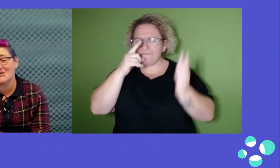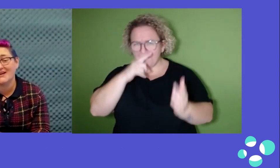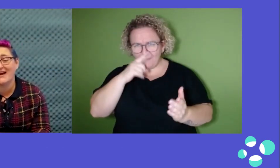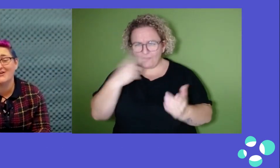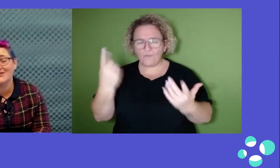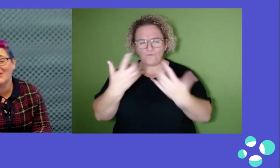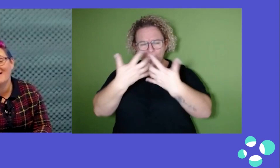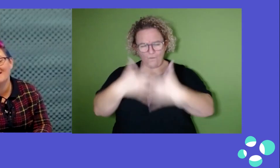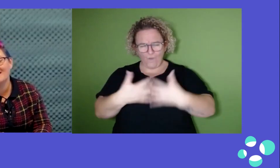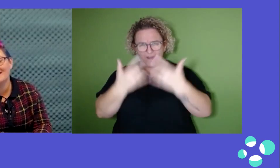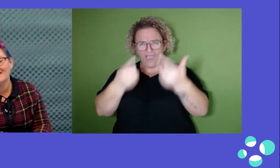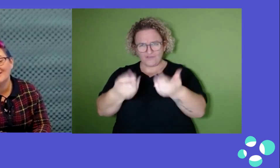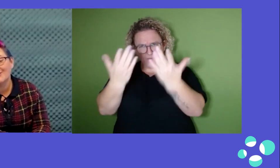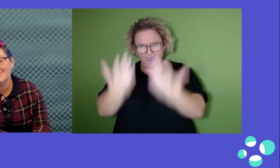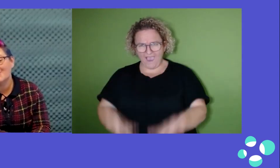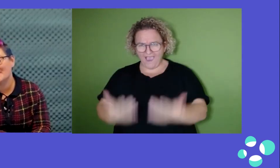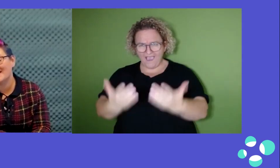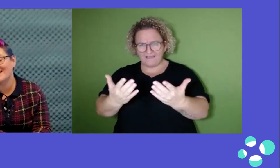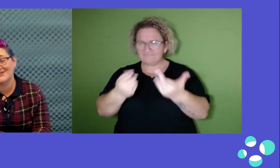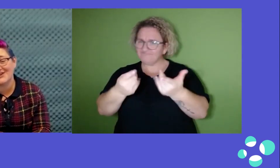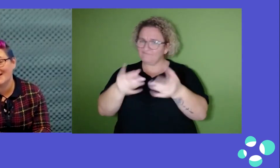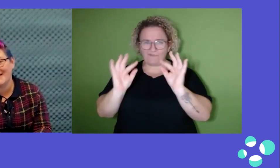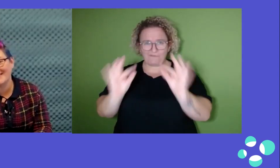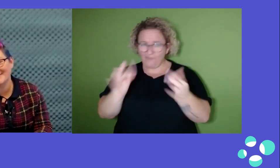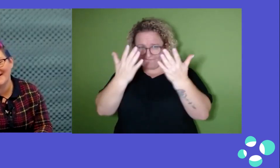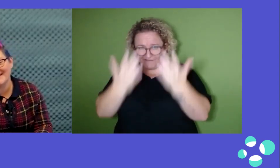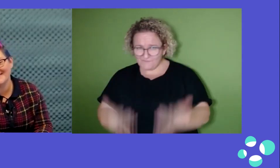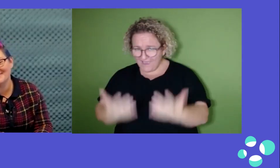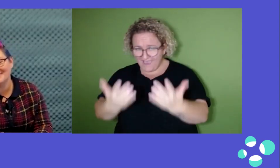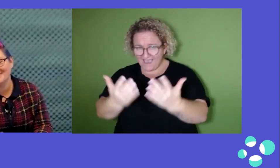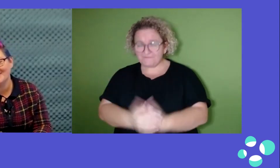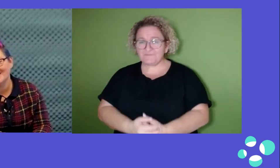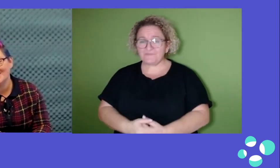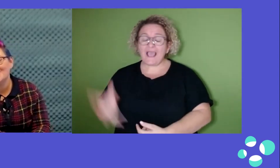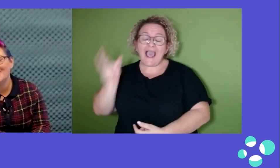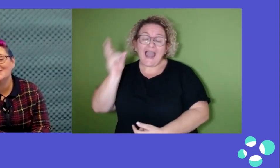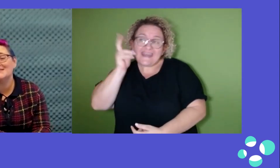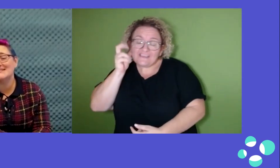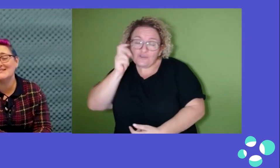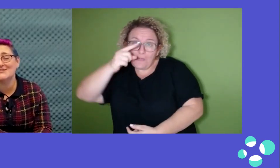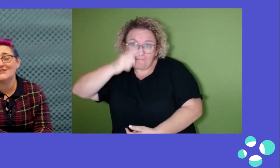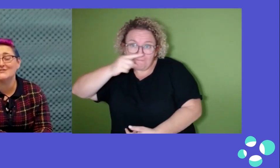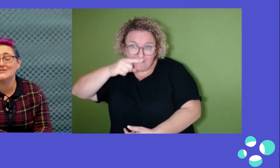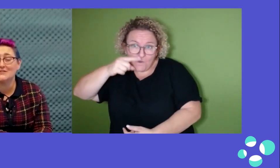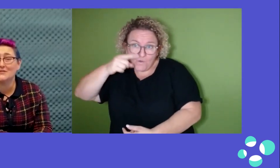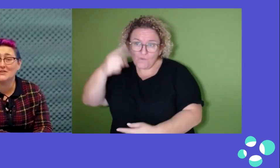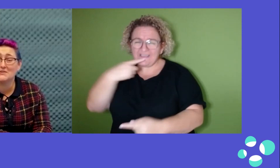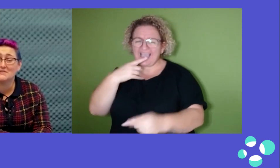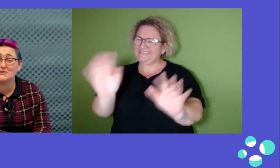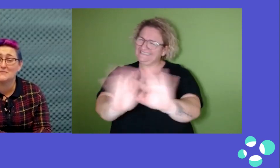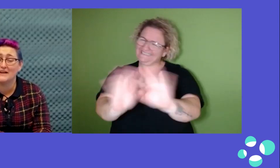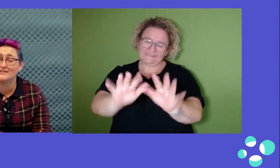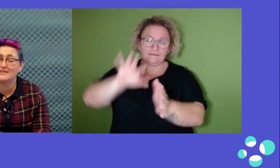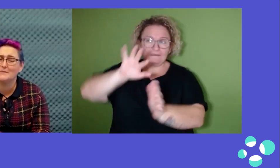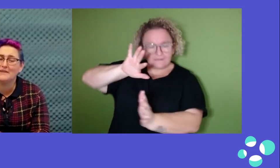is to work out who you are. Who you want to be, and try make your mind up. Try not to listen to those who tell you that you're too much